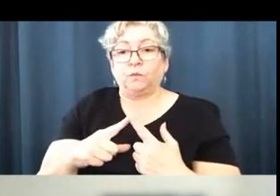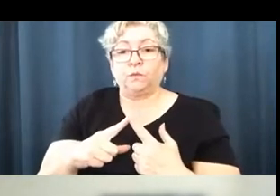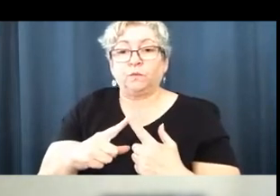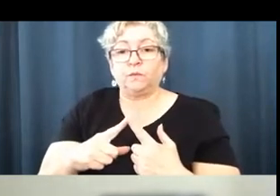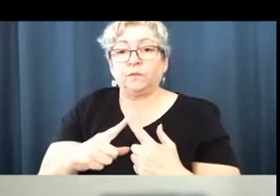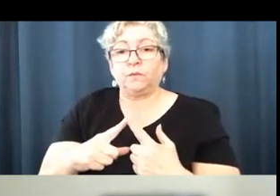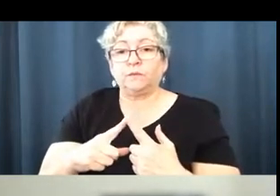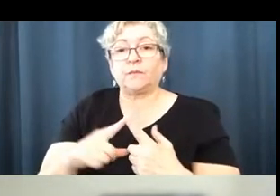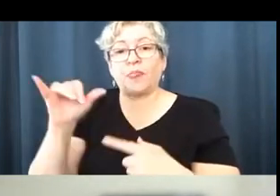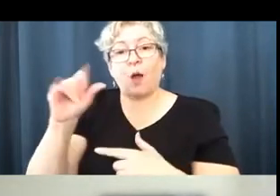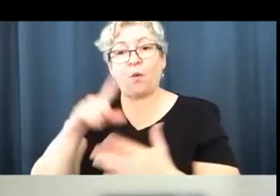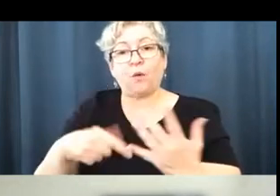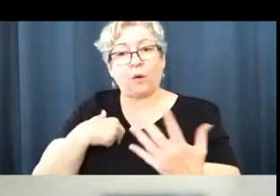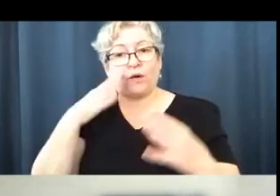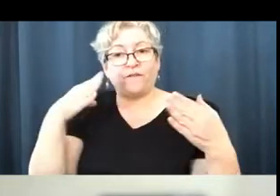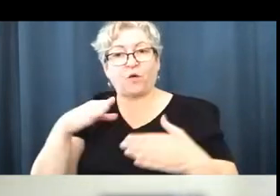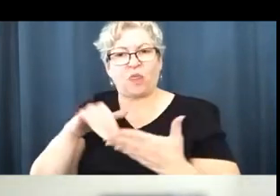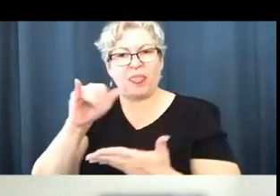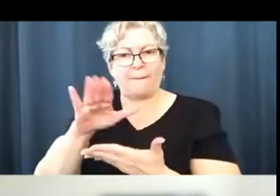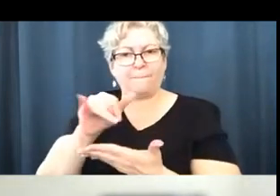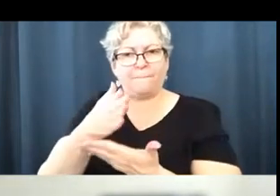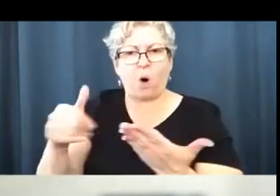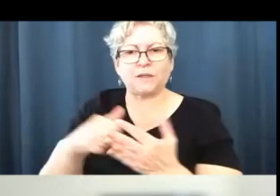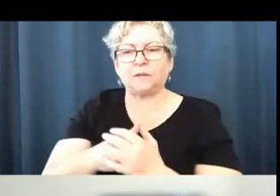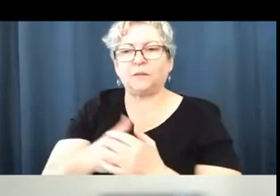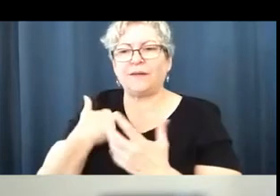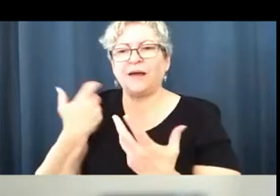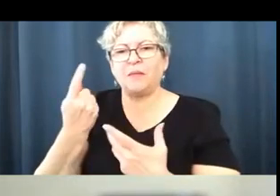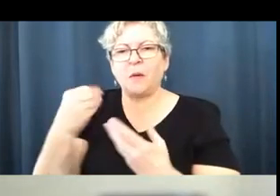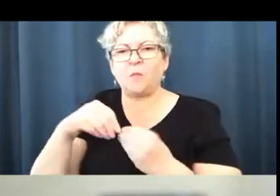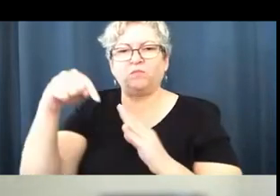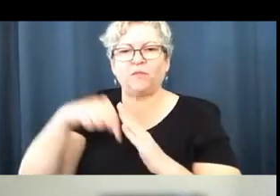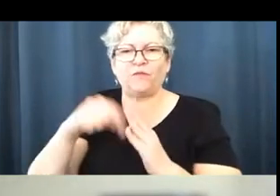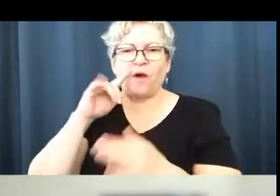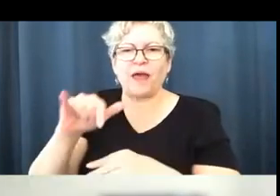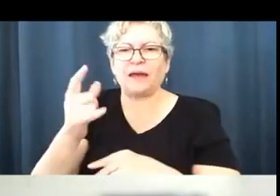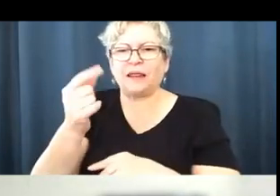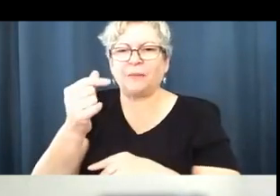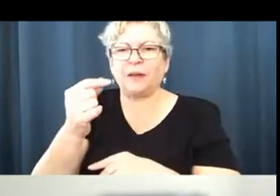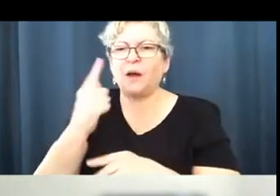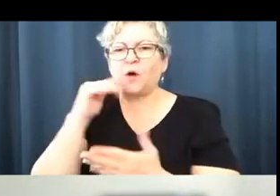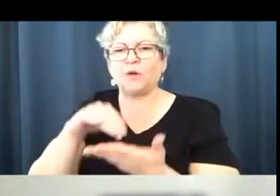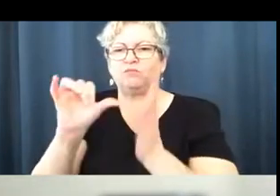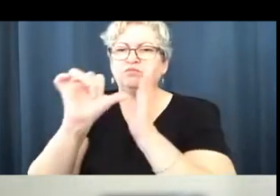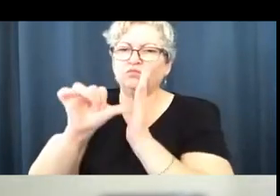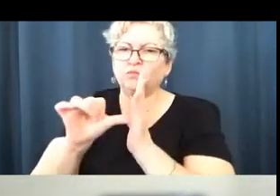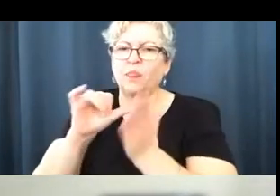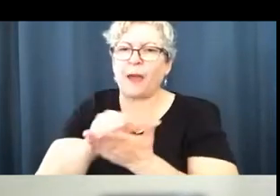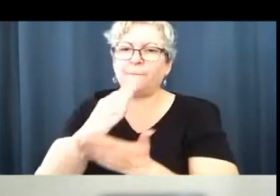that's what we wanna be focusing on. So we've got a little bit more on that in a second but I wanted to re-emphasize that. Exactly.